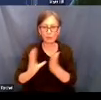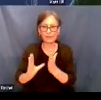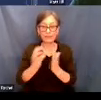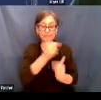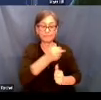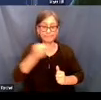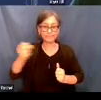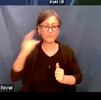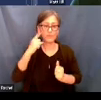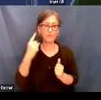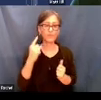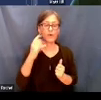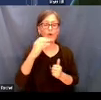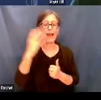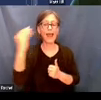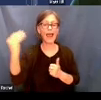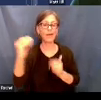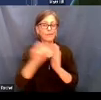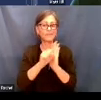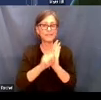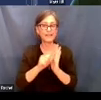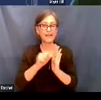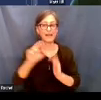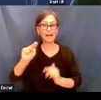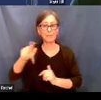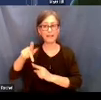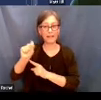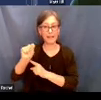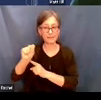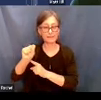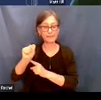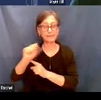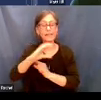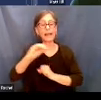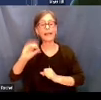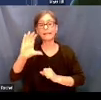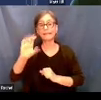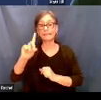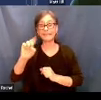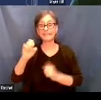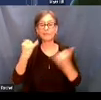at the outofstate nonpublic school. And the CDE is currently updating the